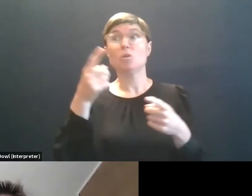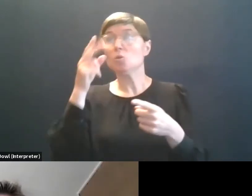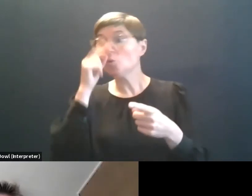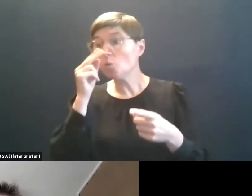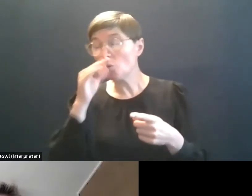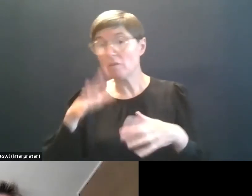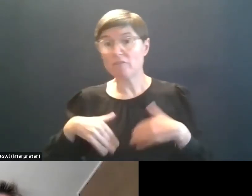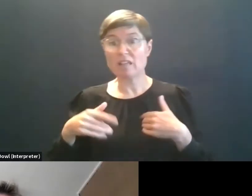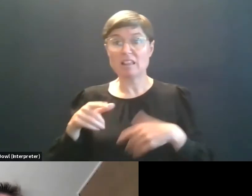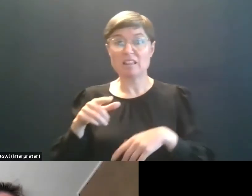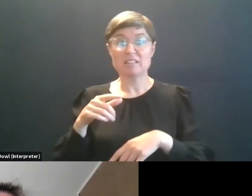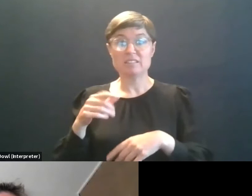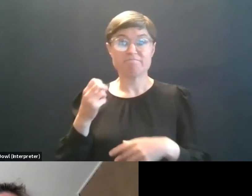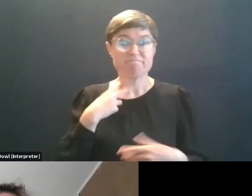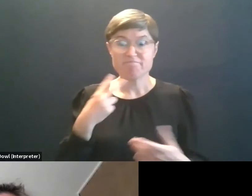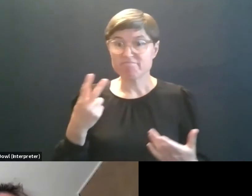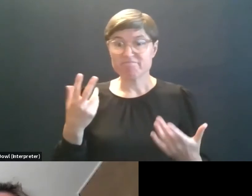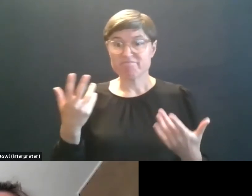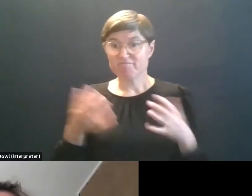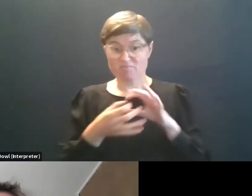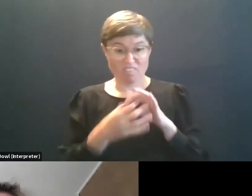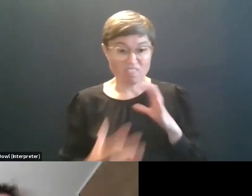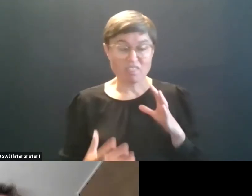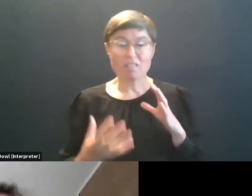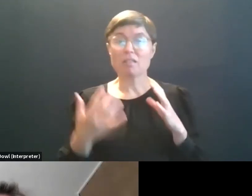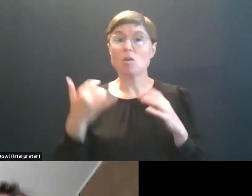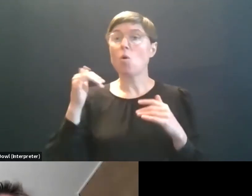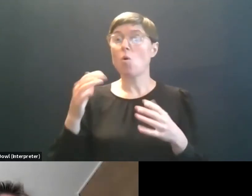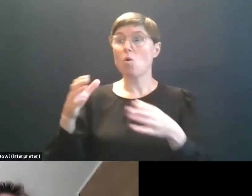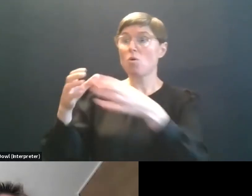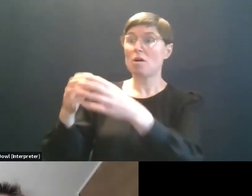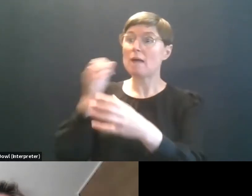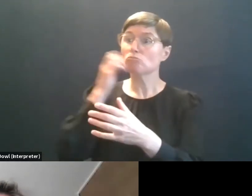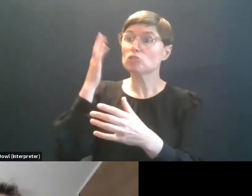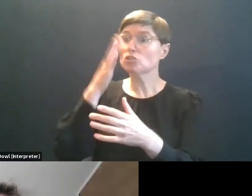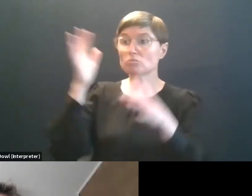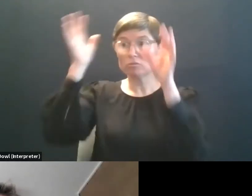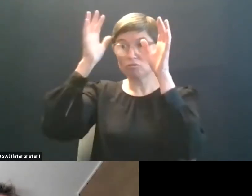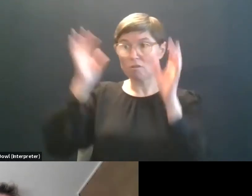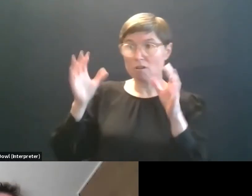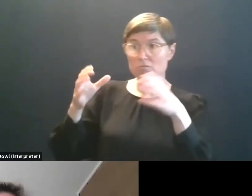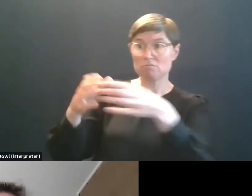and disruption, or people - Aboriginal and Torres Strait Islander people, how do you